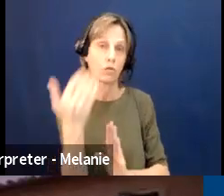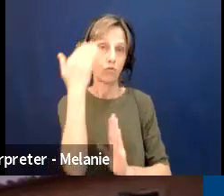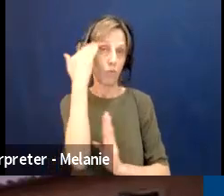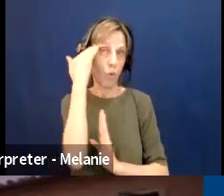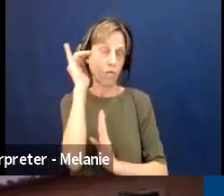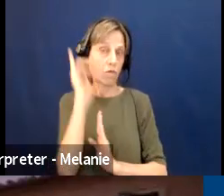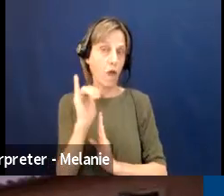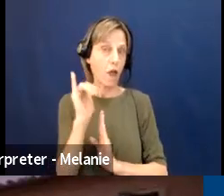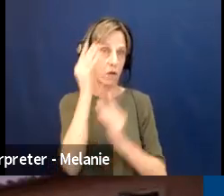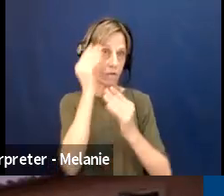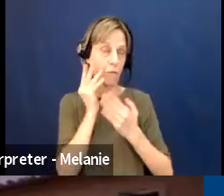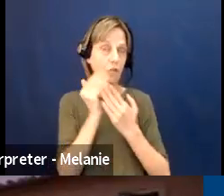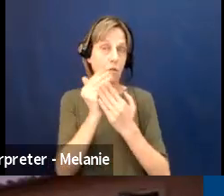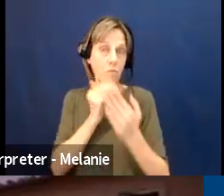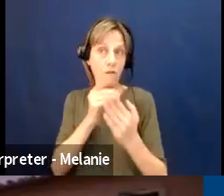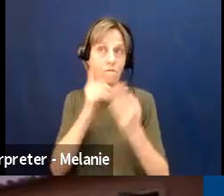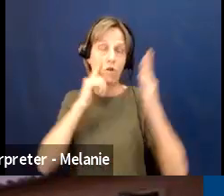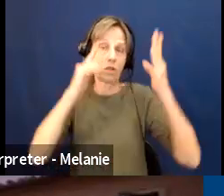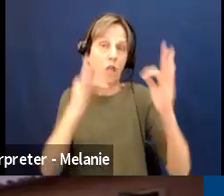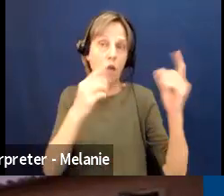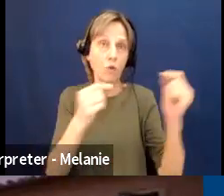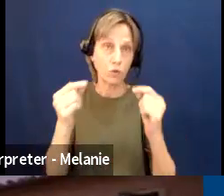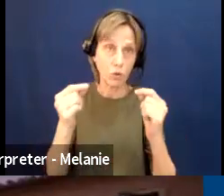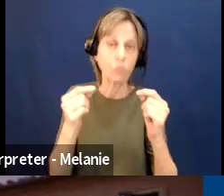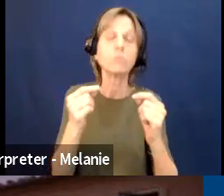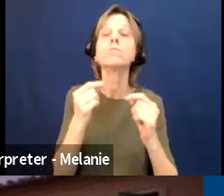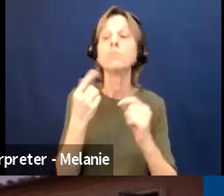you know choose what you're going to do and then once you know your soil type then you can start